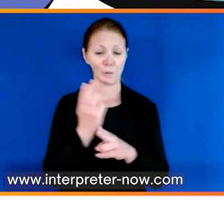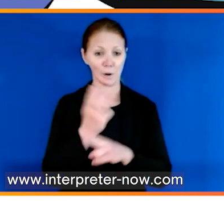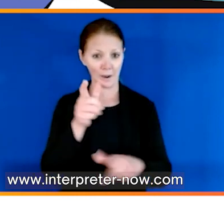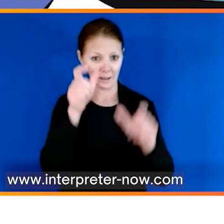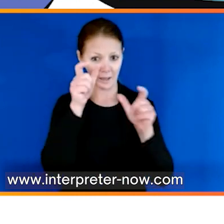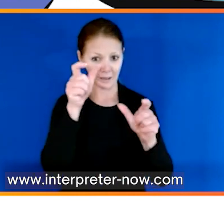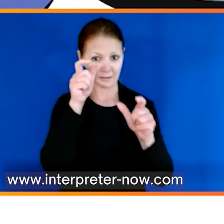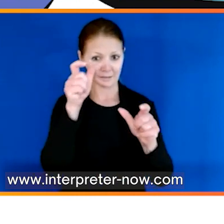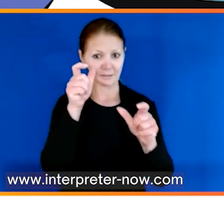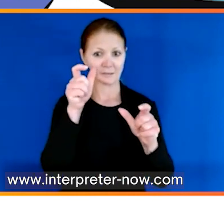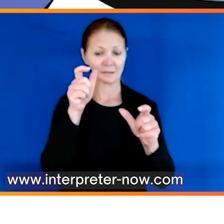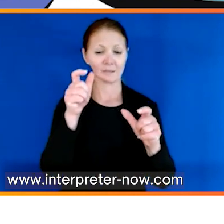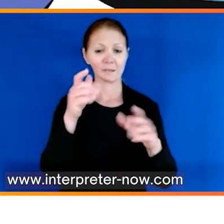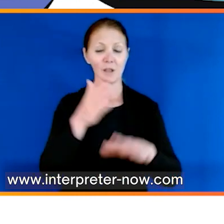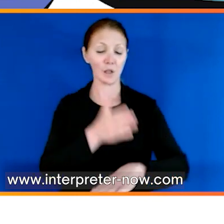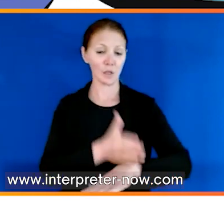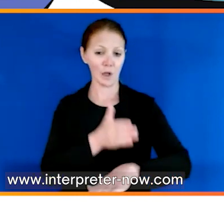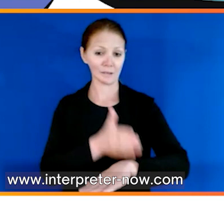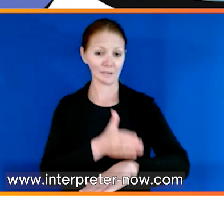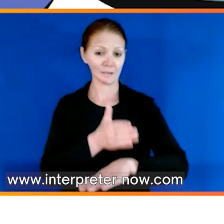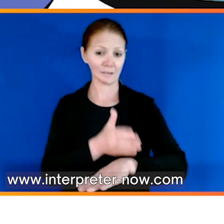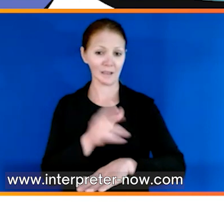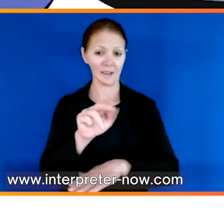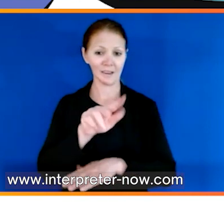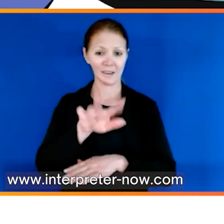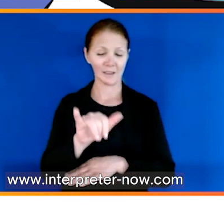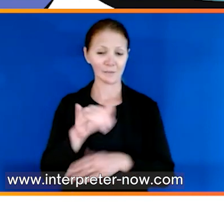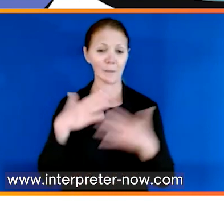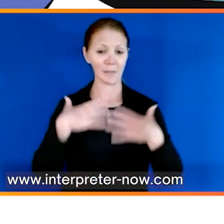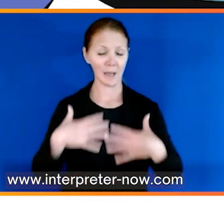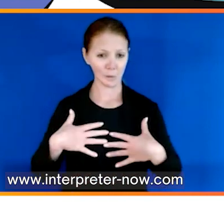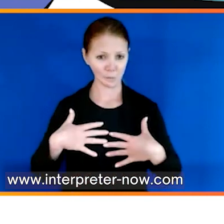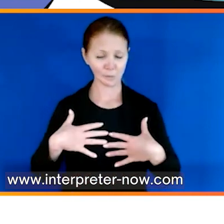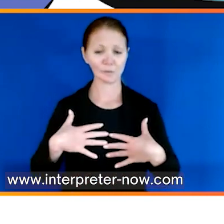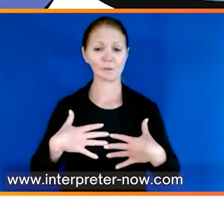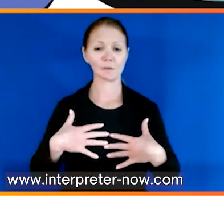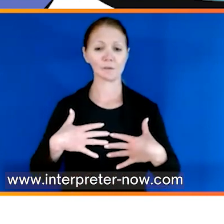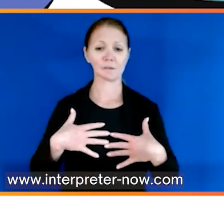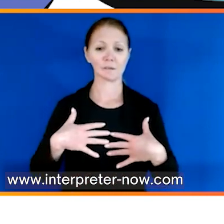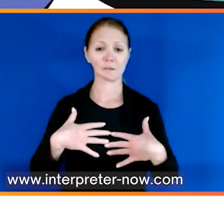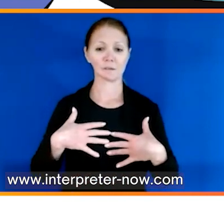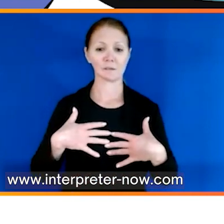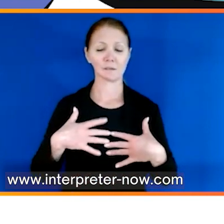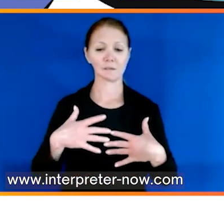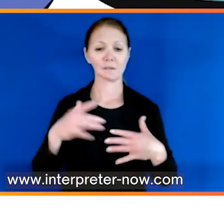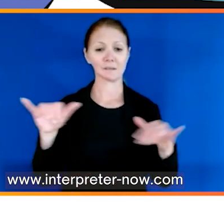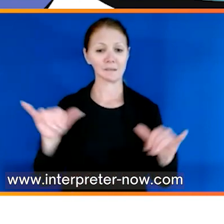I’m wearing glasses and a long-sleeve navy blouse.